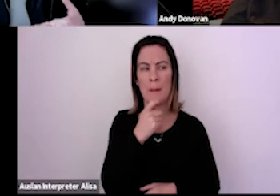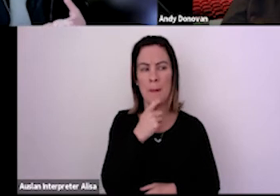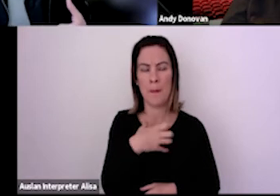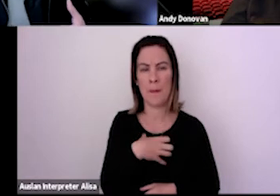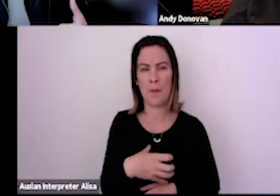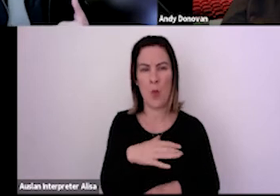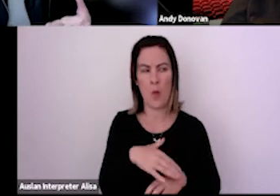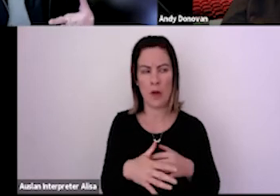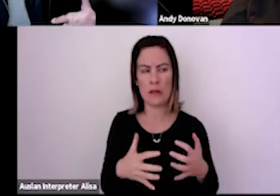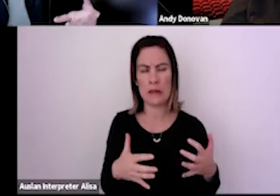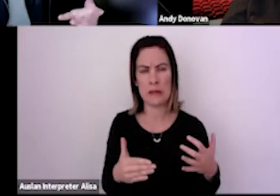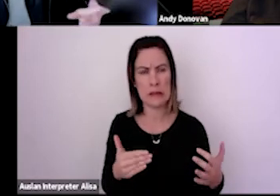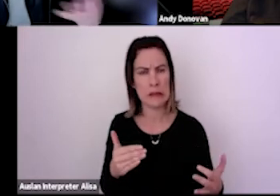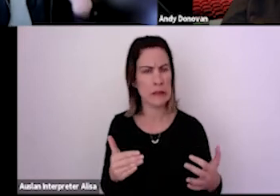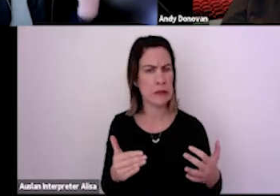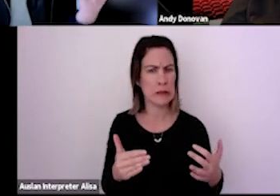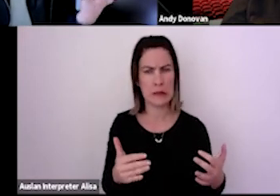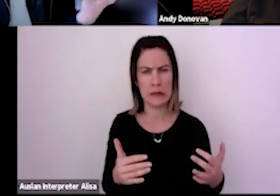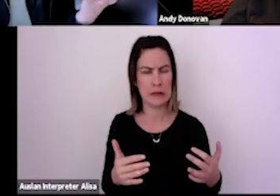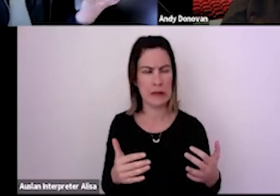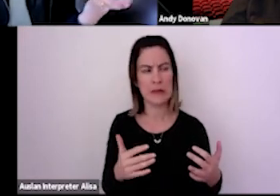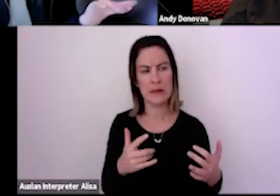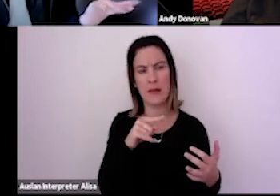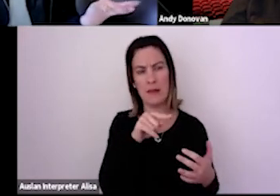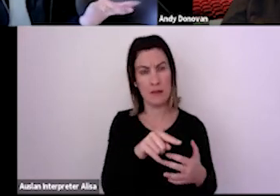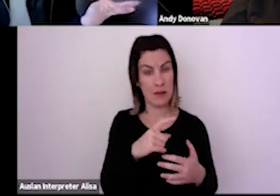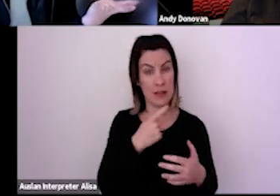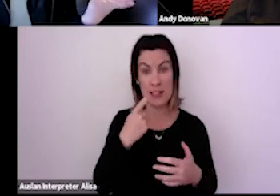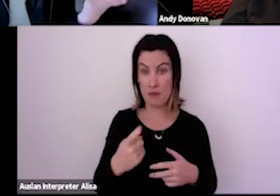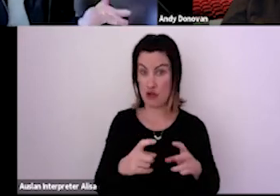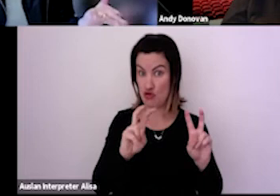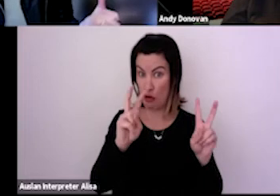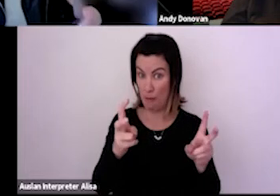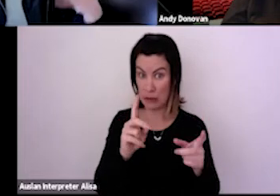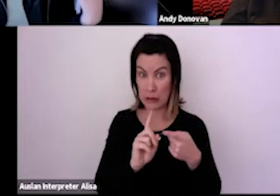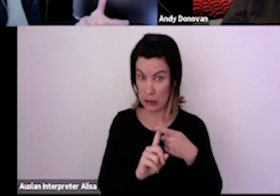of the pandemic, I don't think it is a need to shy away from serious topic. In fact, people do want those, but they just